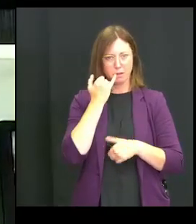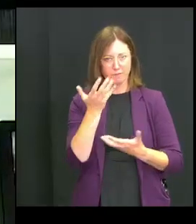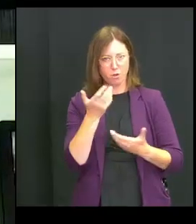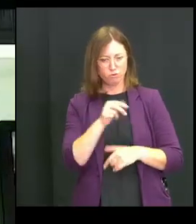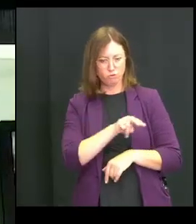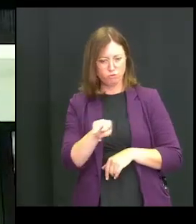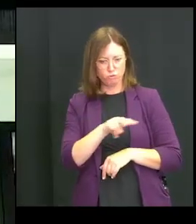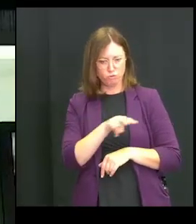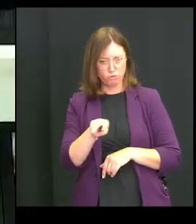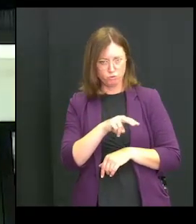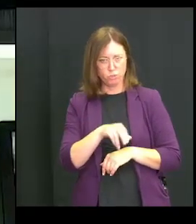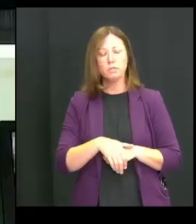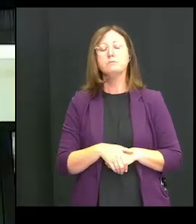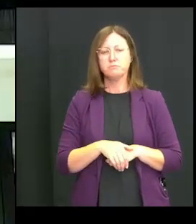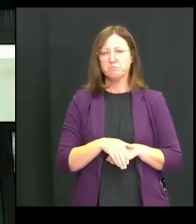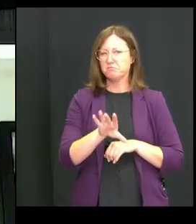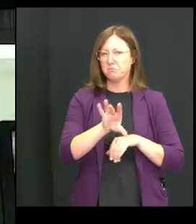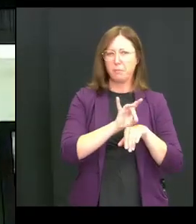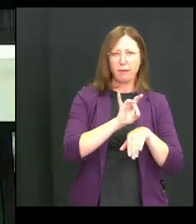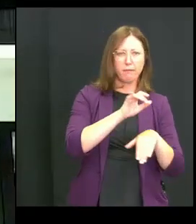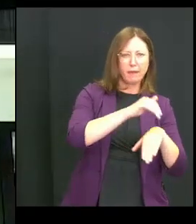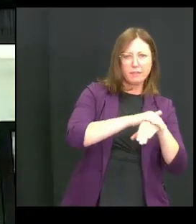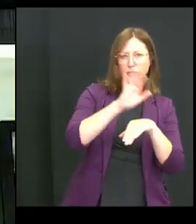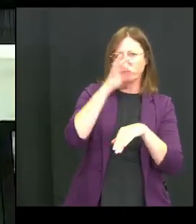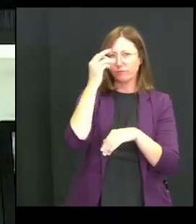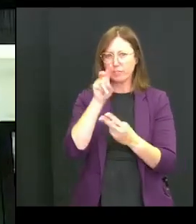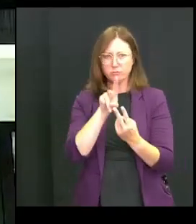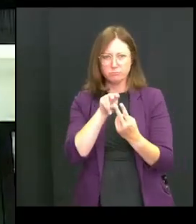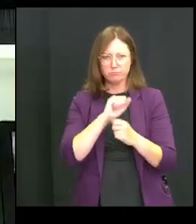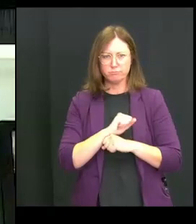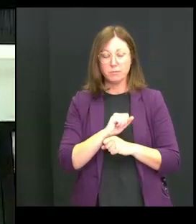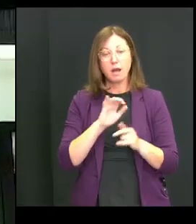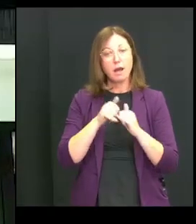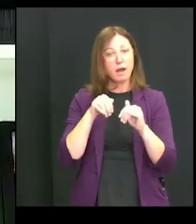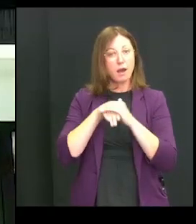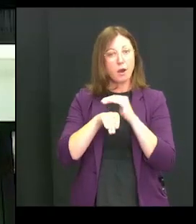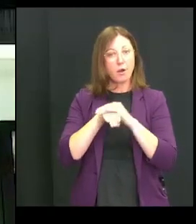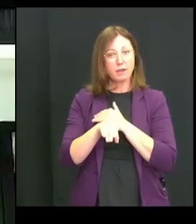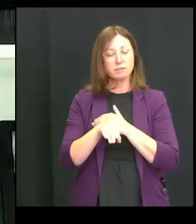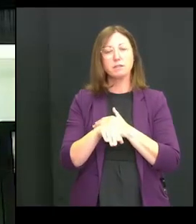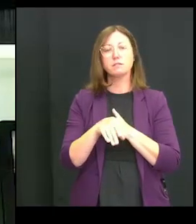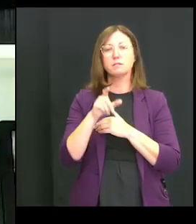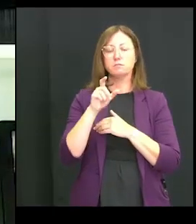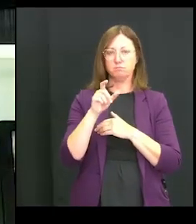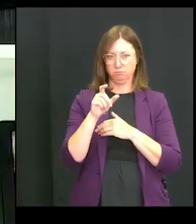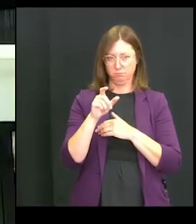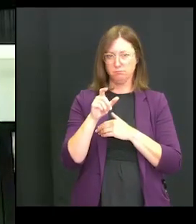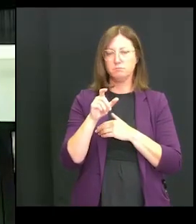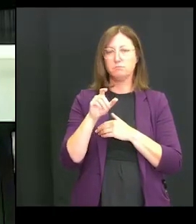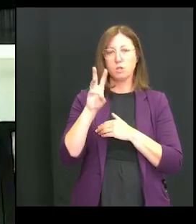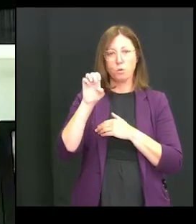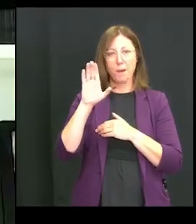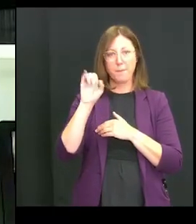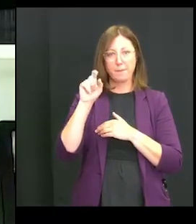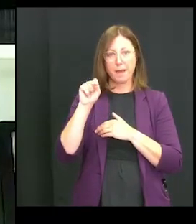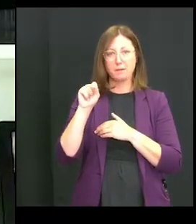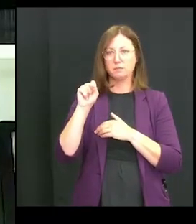and if you want to follow in the language of your choice. To access these features, just click on one of the icons directly from the webcast interface,